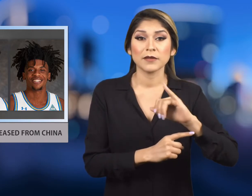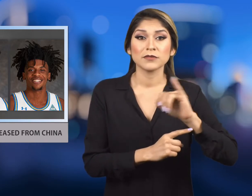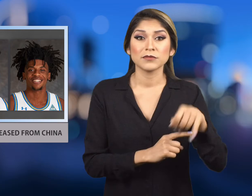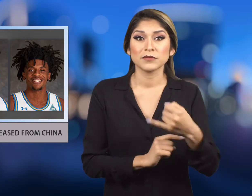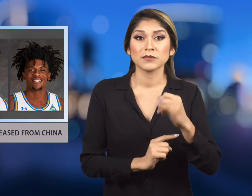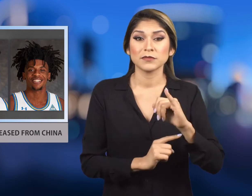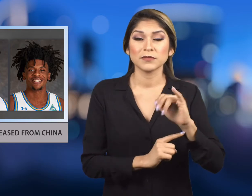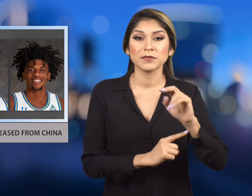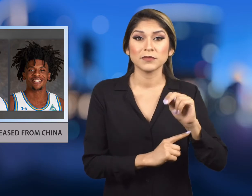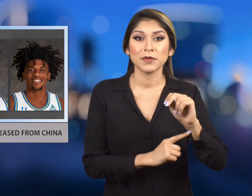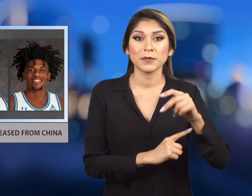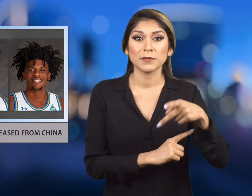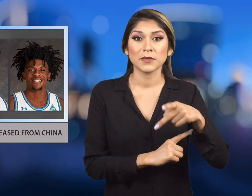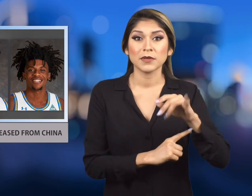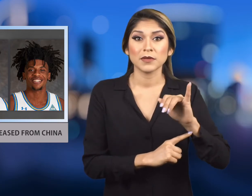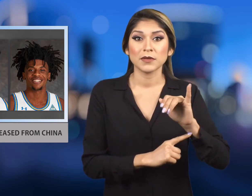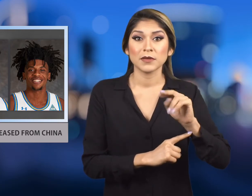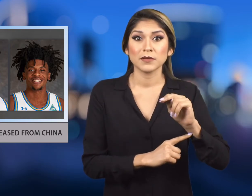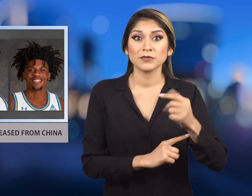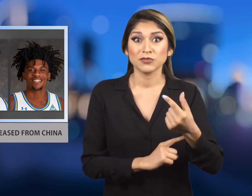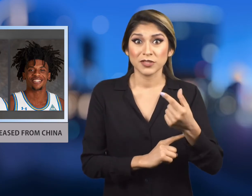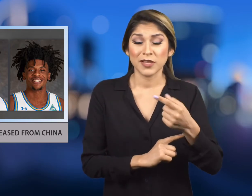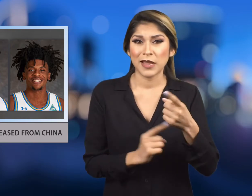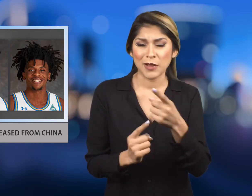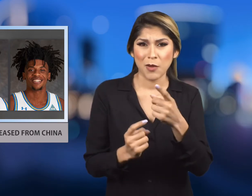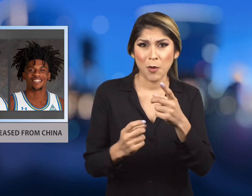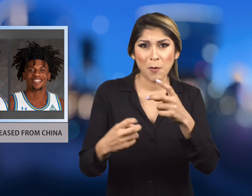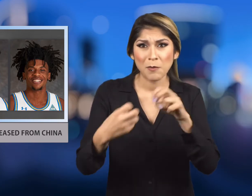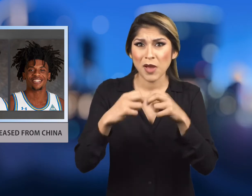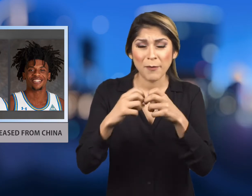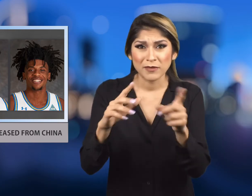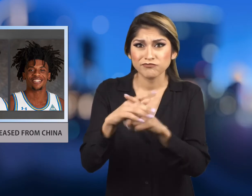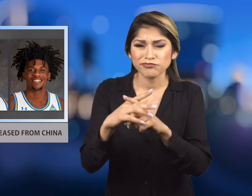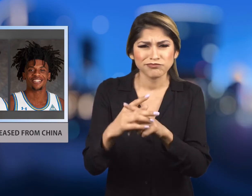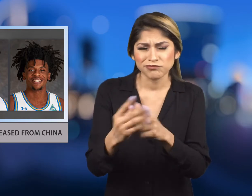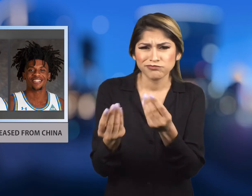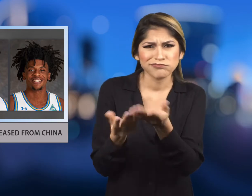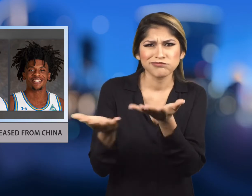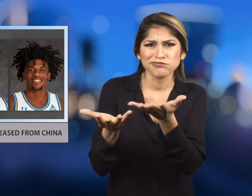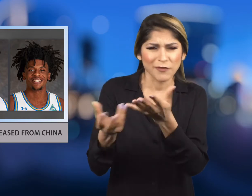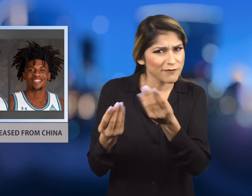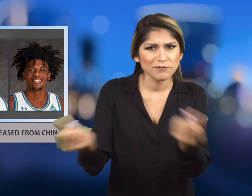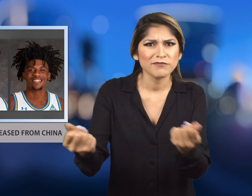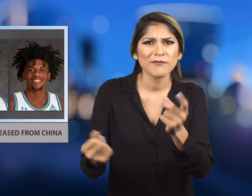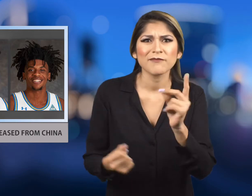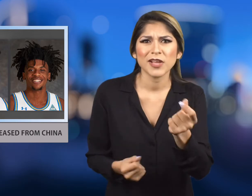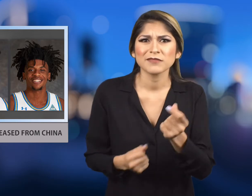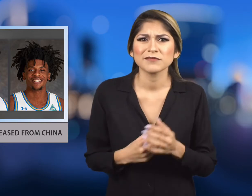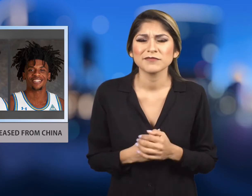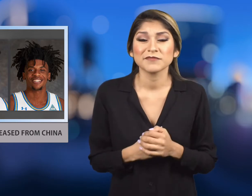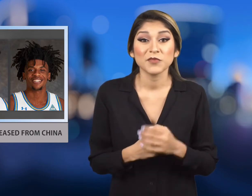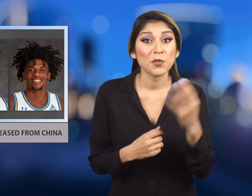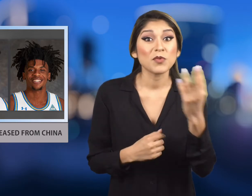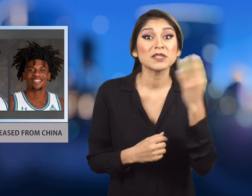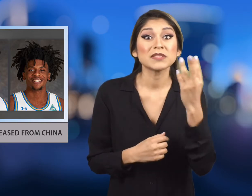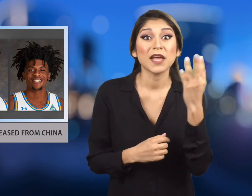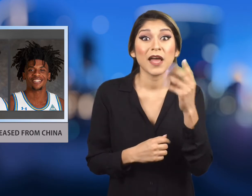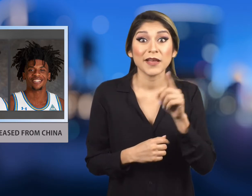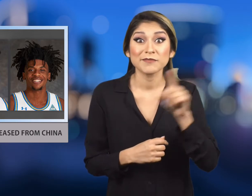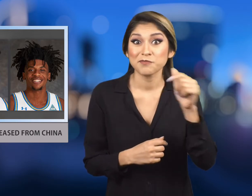President Xi Jinping for a quick resolution to the case. The three players are expected to speak to the media